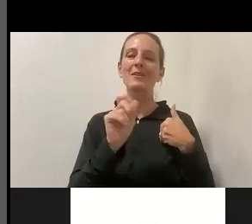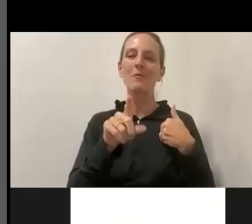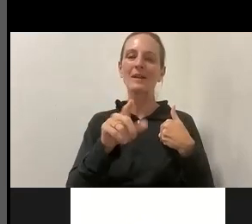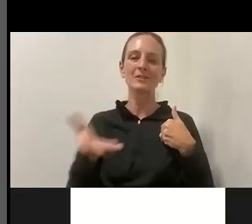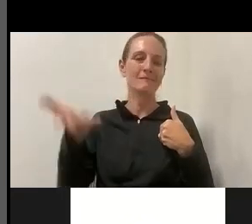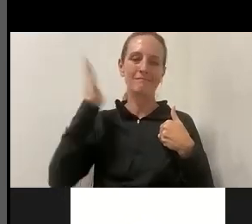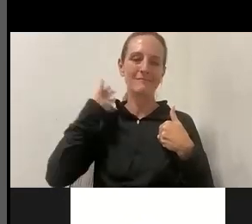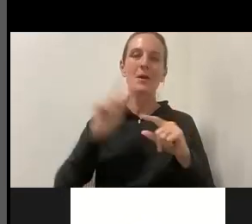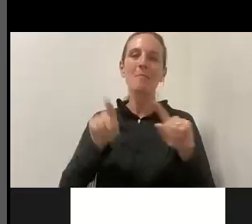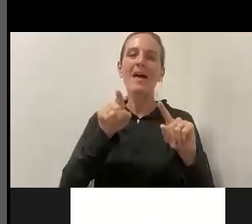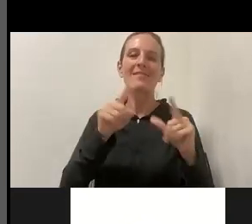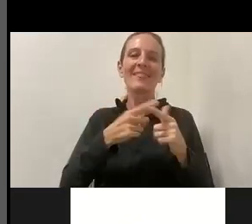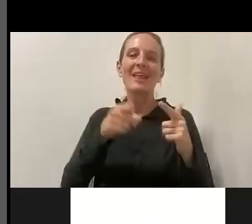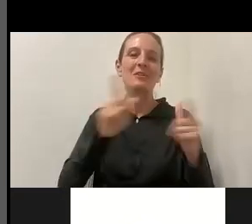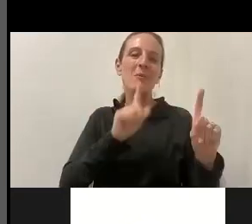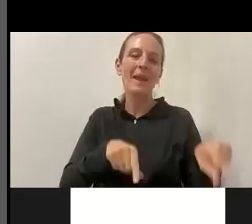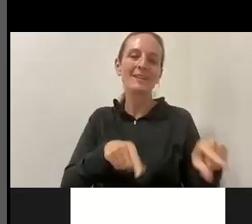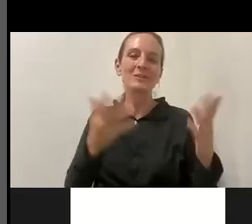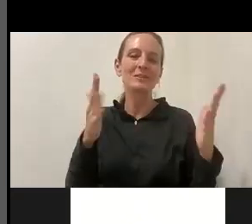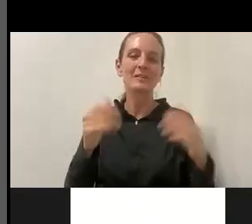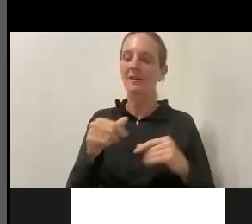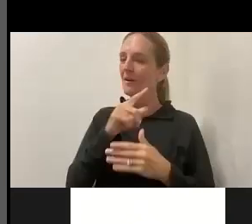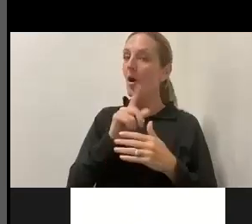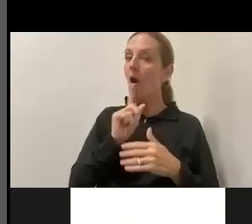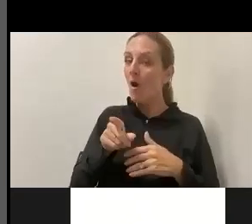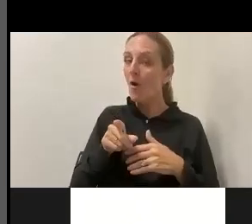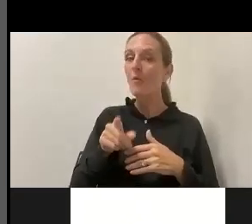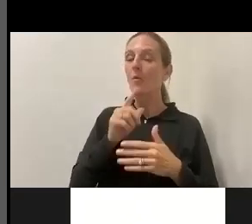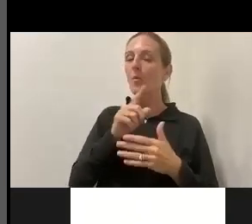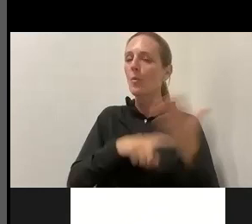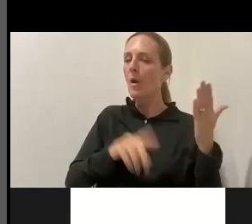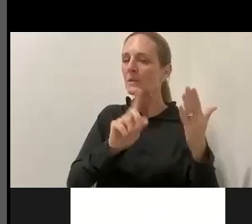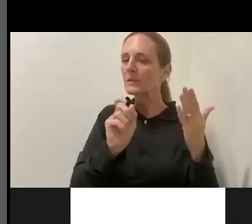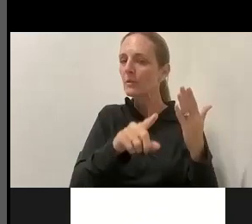Dana Moraes: Oh ok, what was the question? >>Participant: It was in regards to,